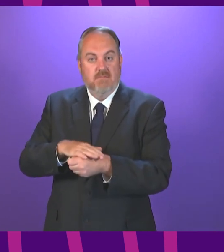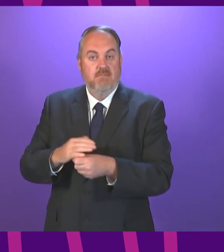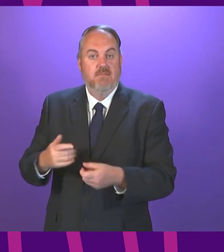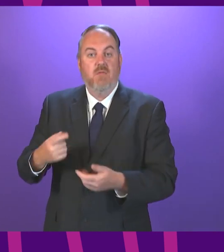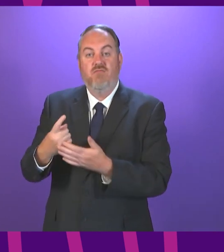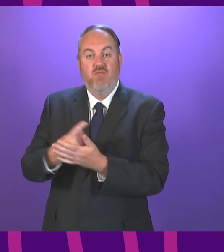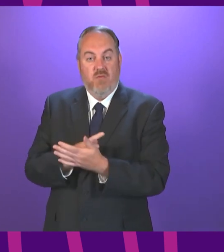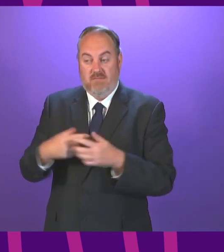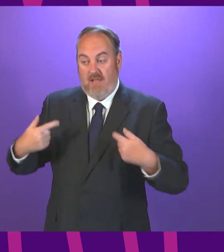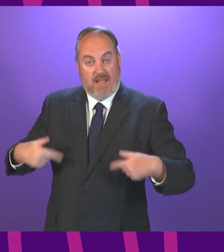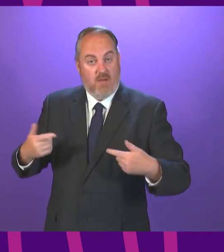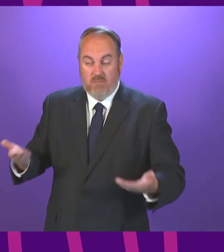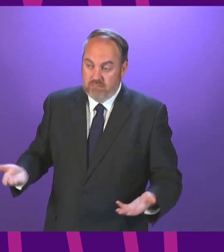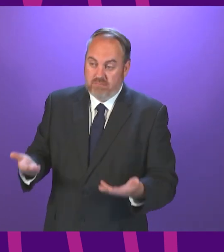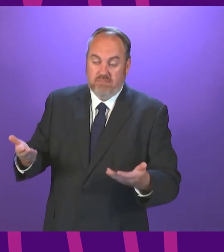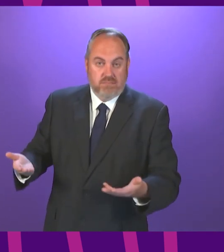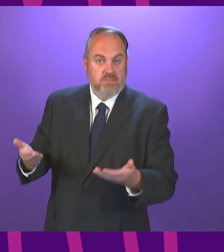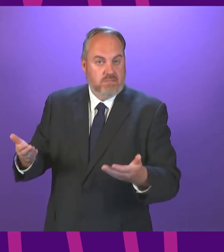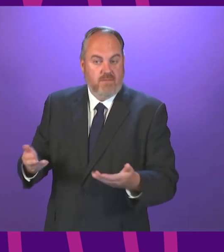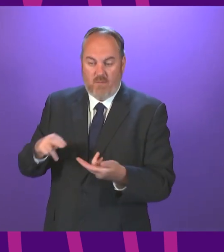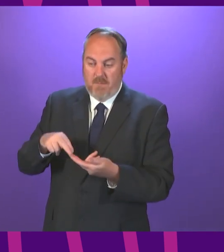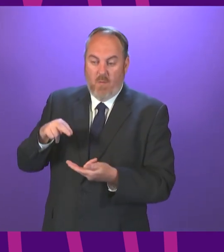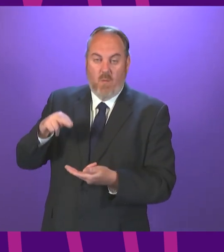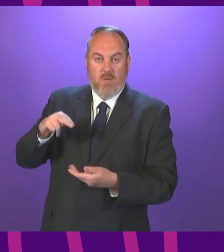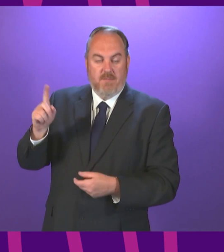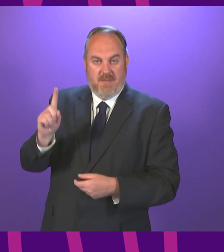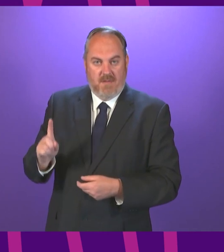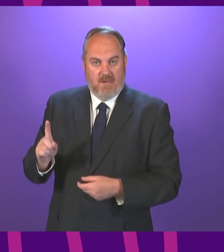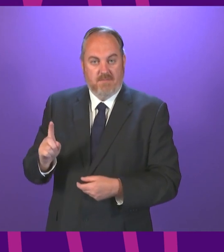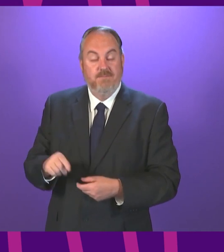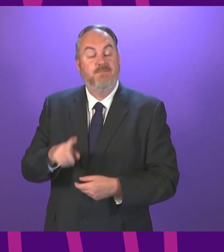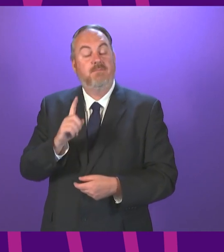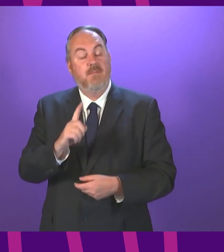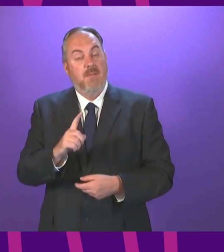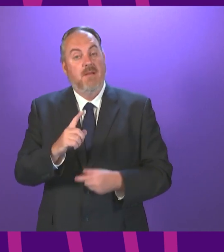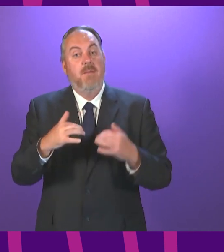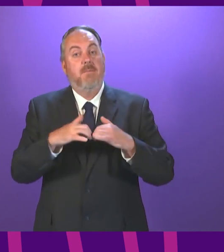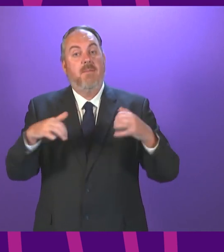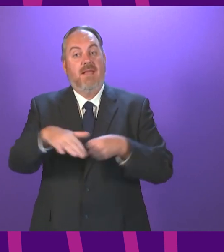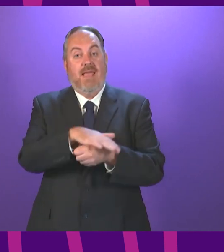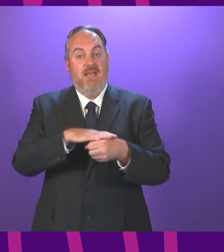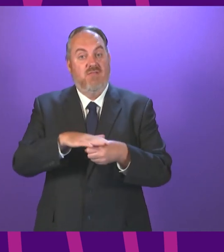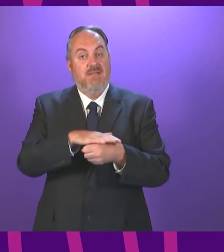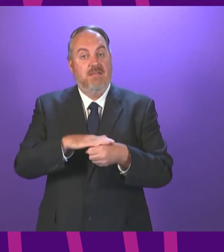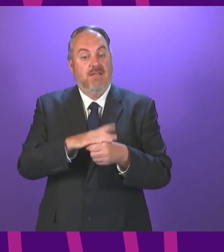In indoor public places—as has been indicated previously—where there is not already a 1m rule in place, the physical distance requirement will